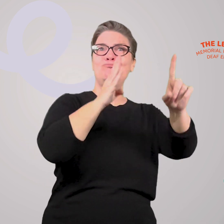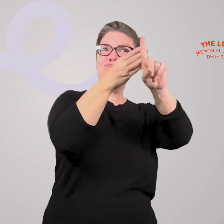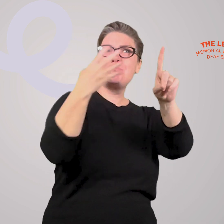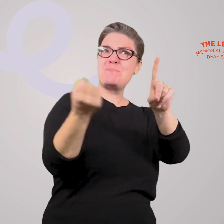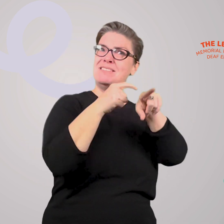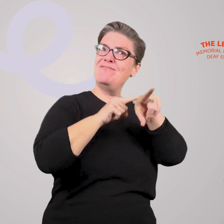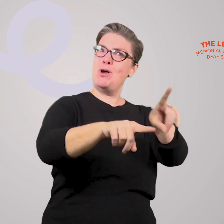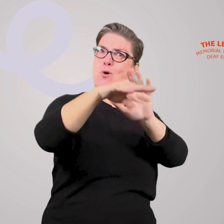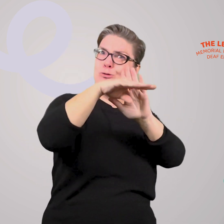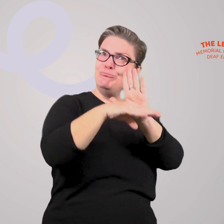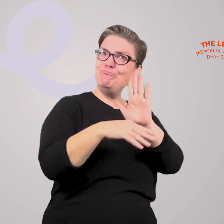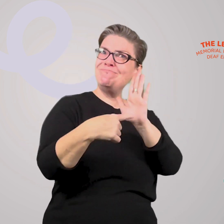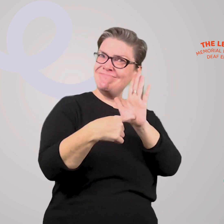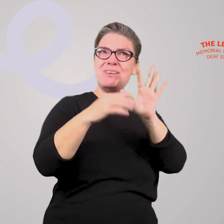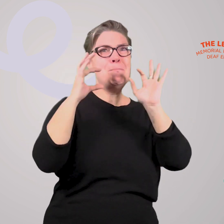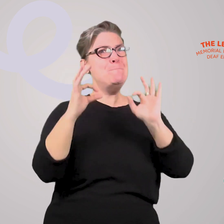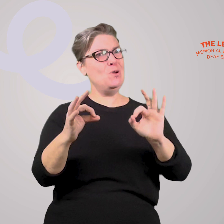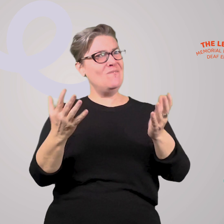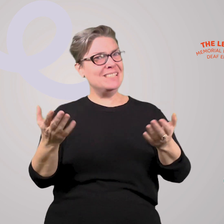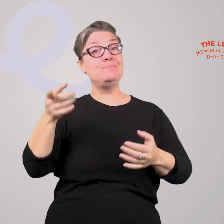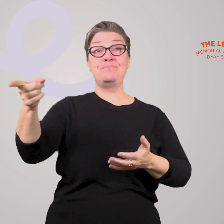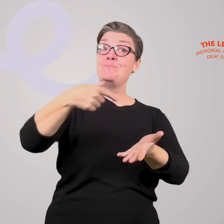Mentor perfectly aligned with the grant’s aims.